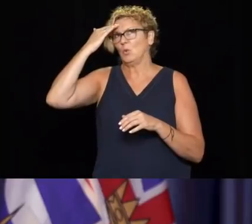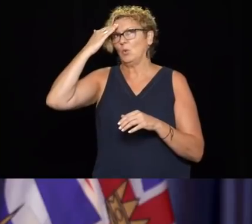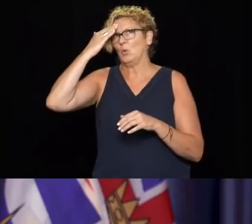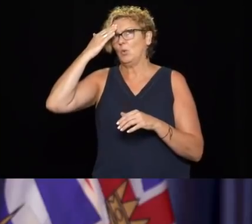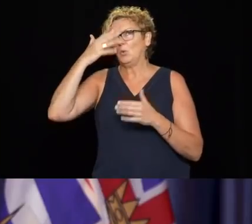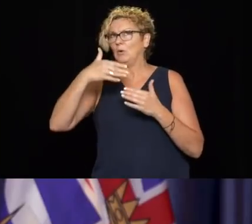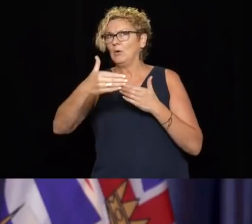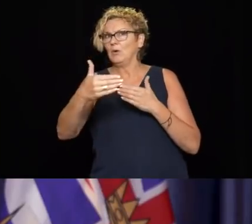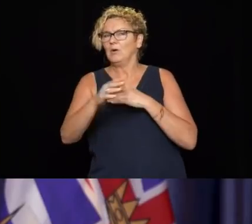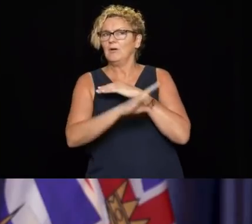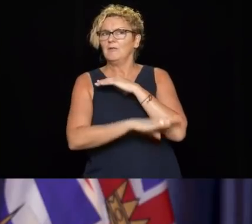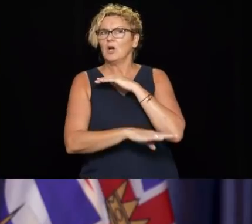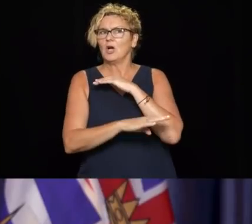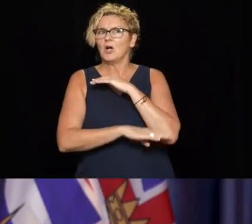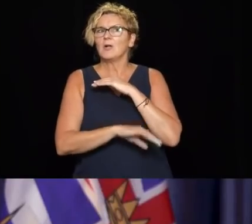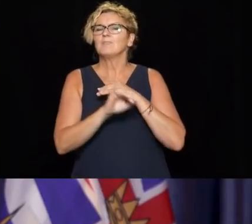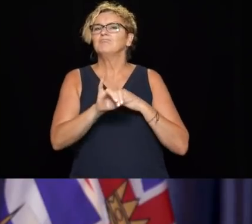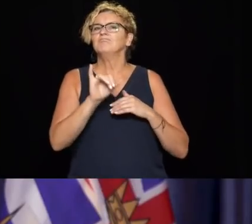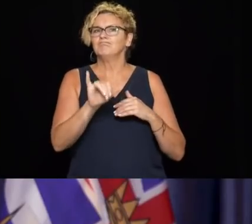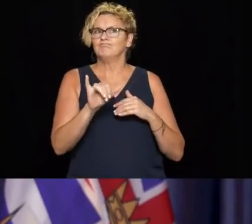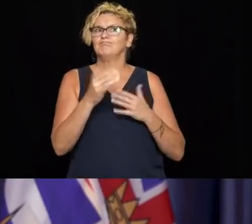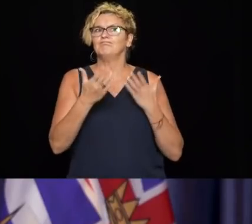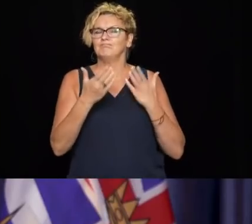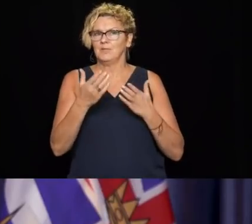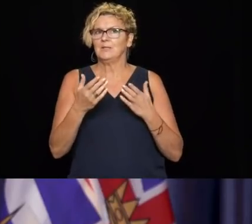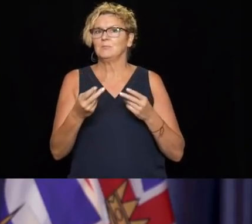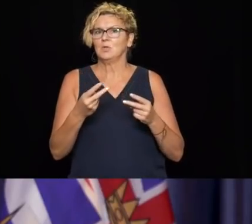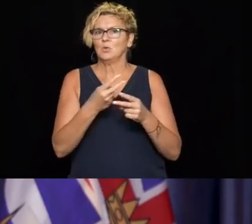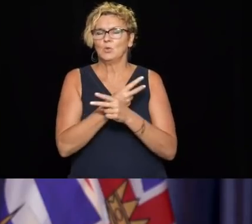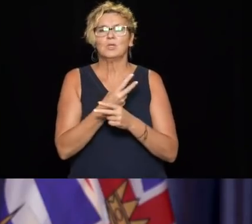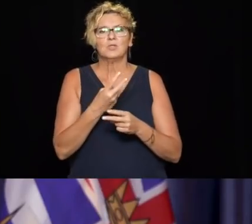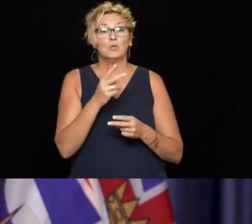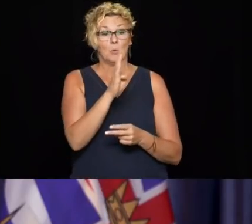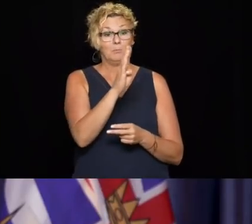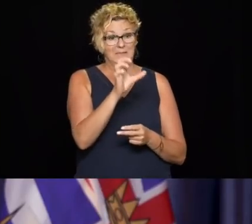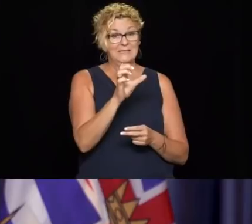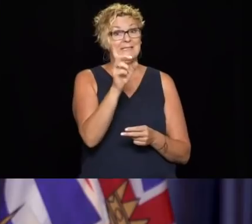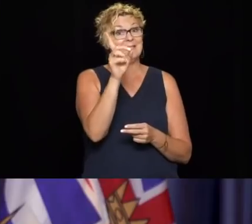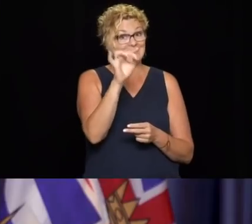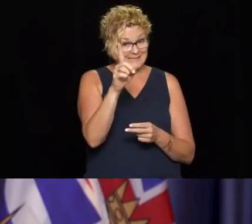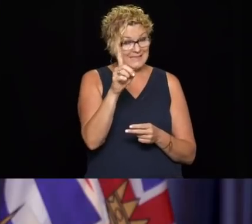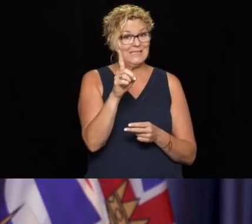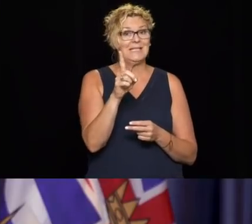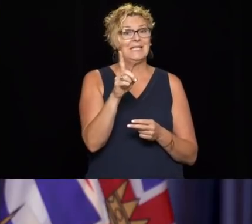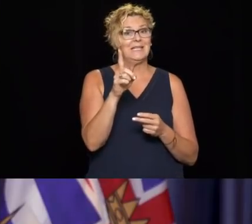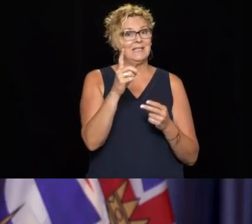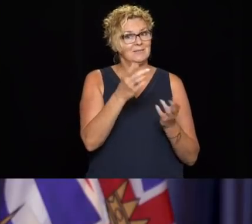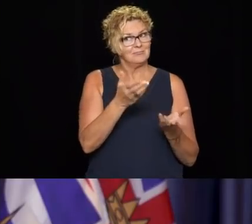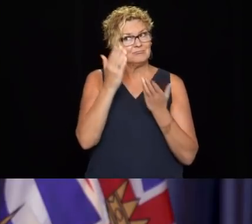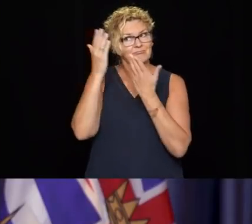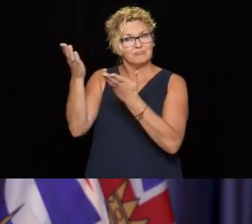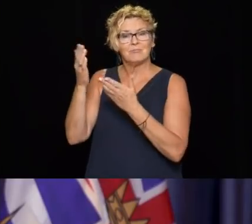spearheaded the call and Dr. Henry made it clear to me and Minister Dix early on in the Pandemic